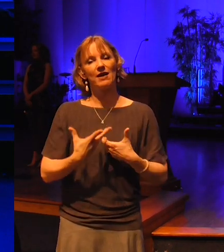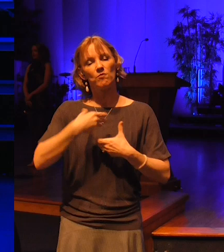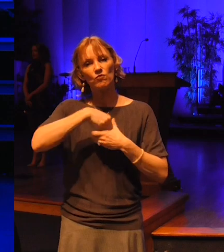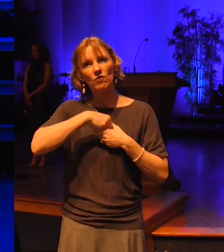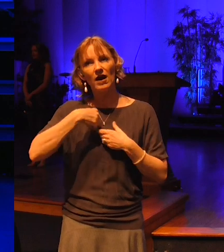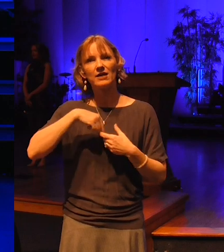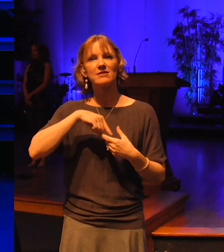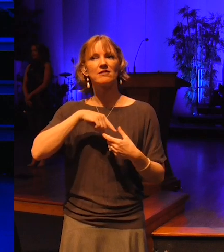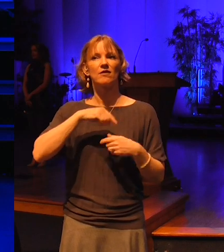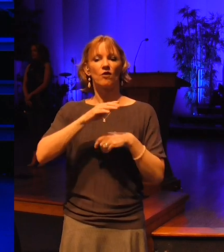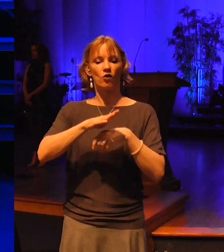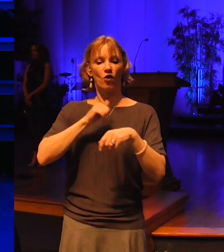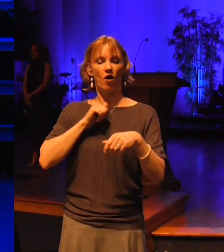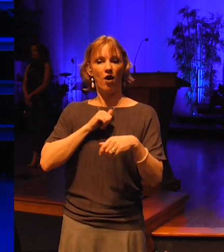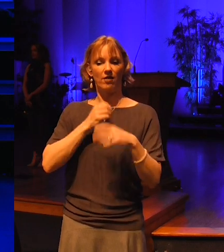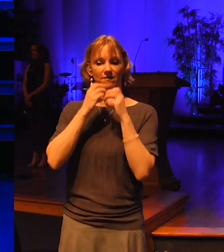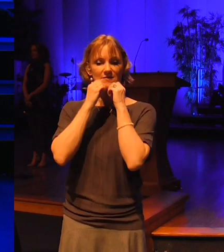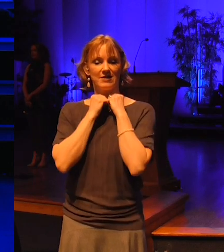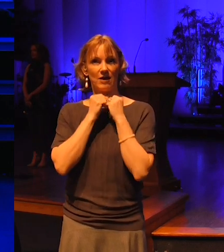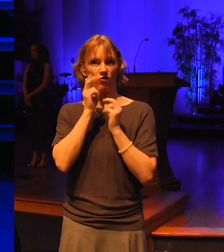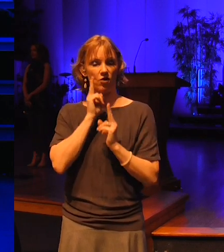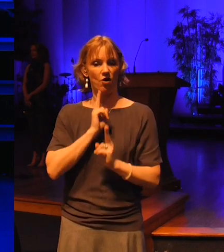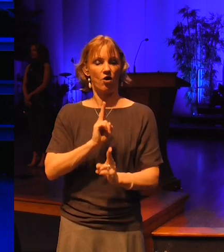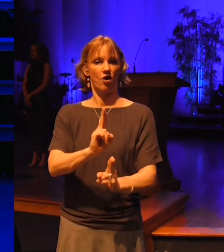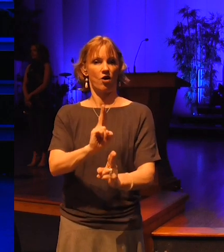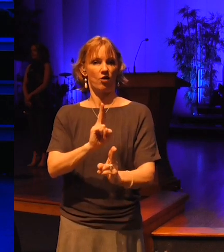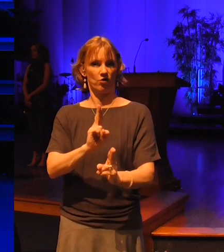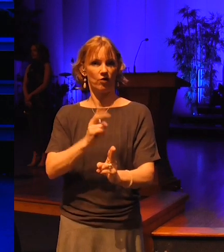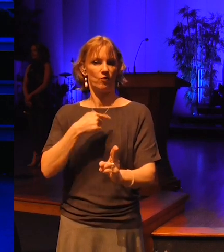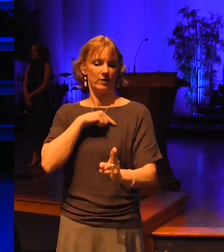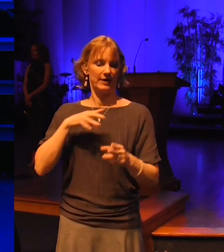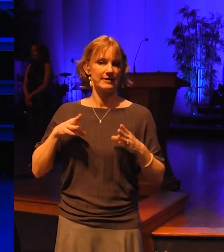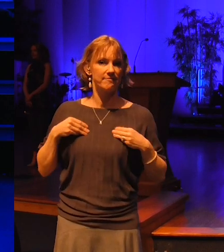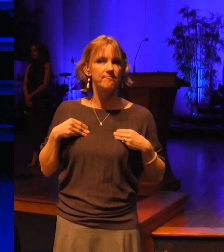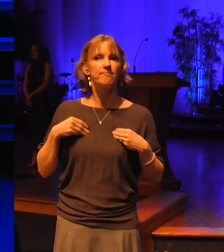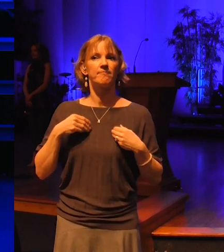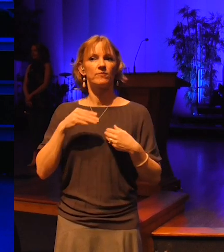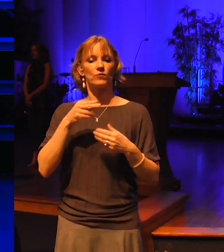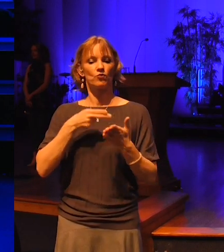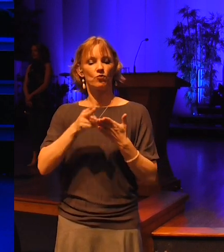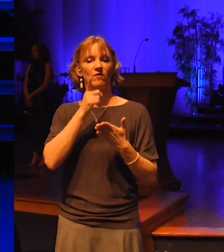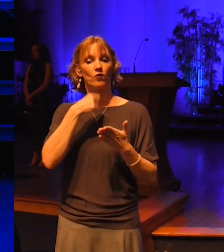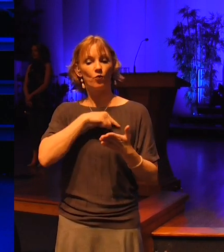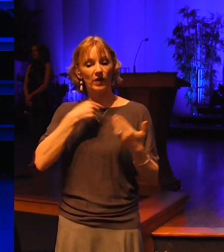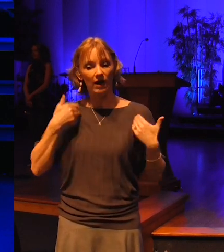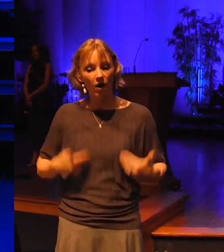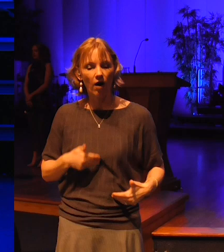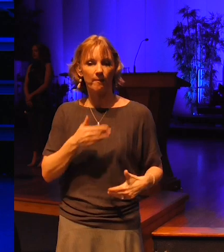of the sacred honor to be the truth of who we are the best we can in all things in all circumstances